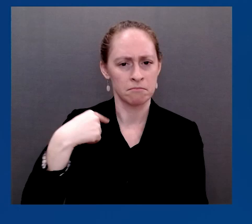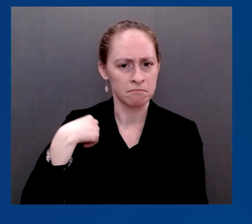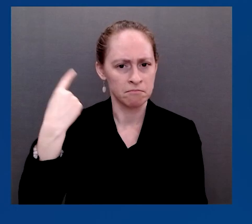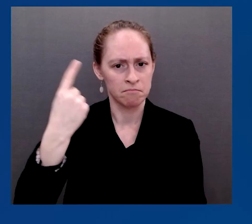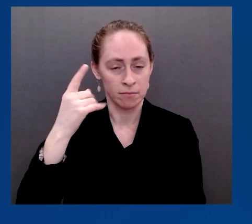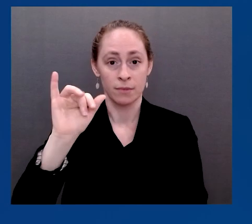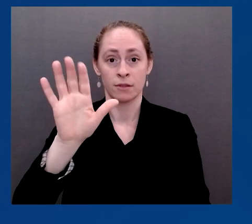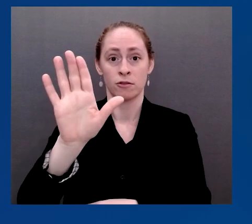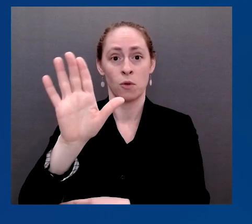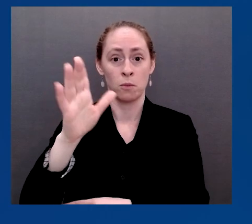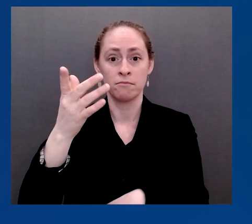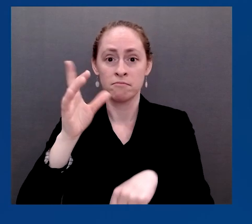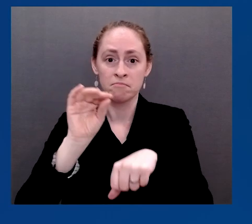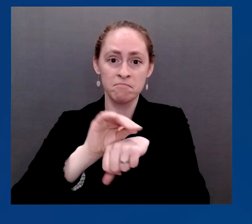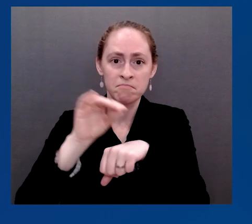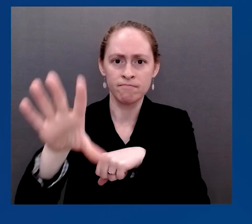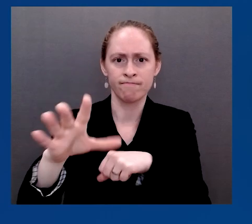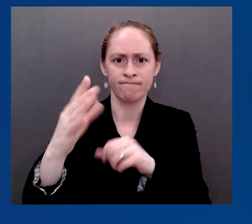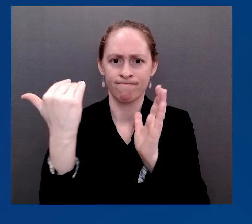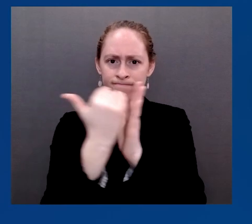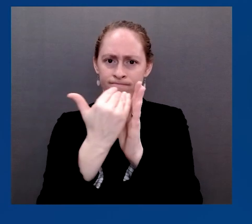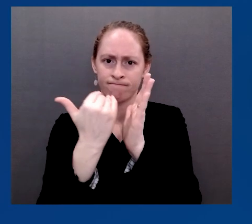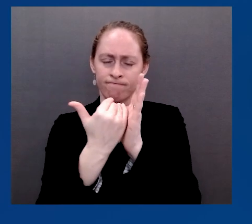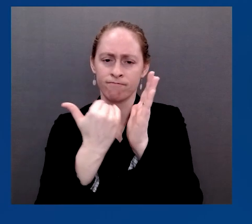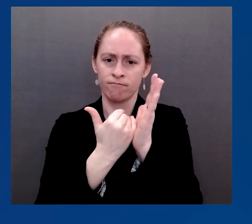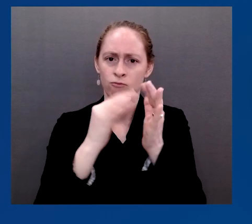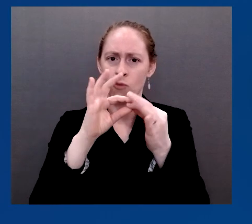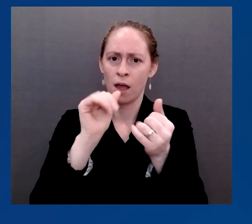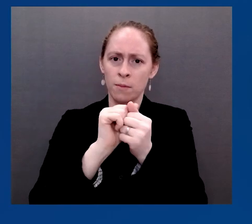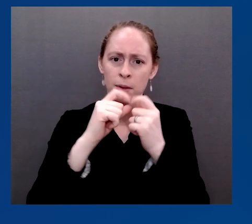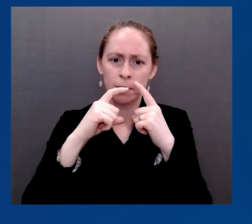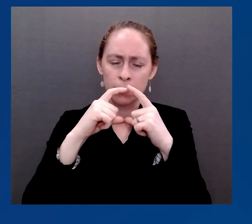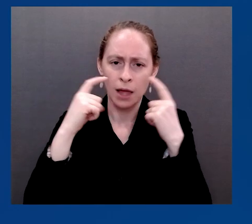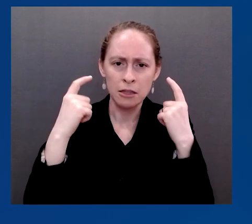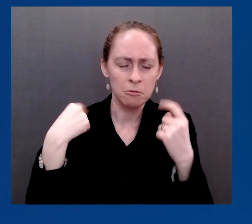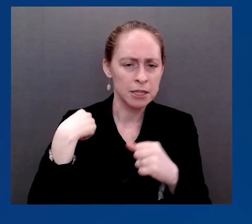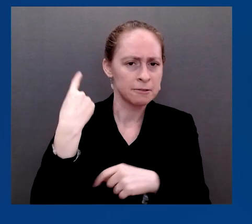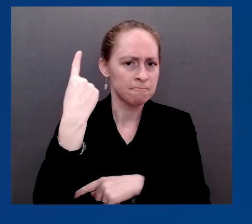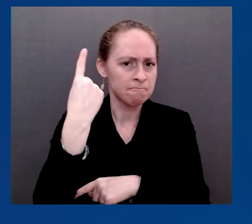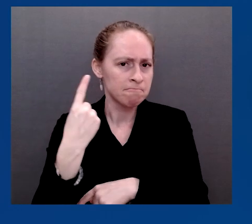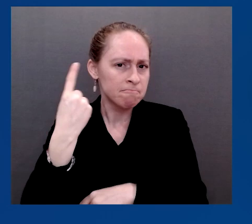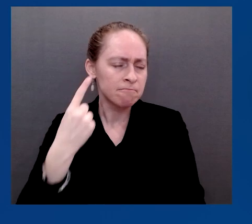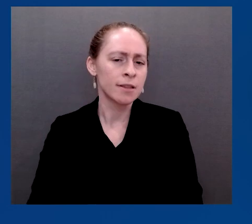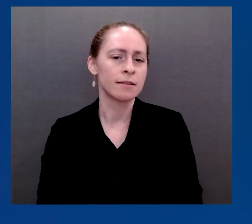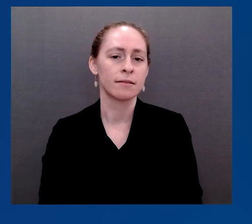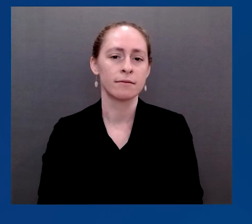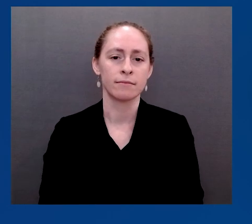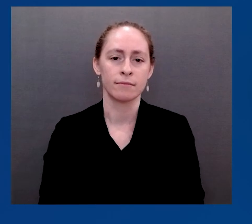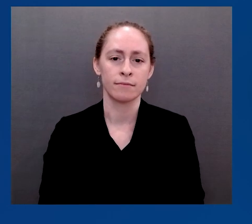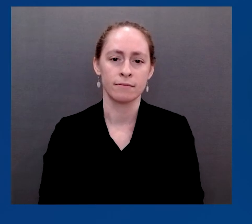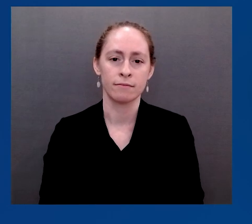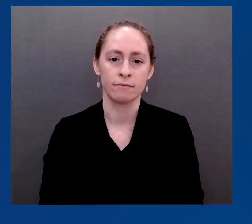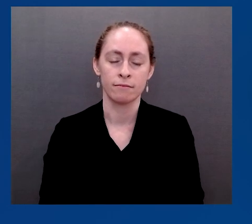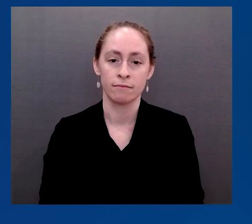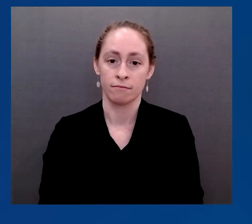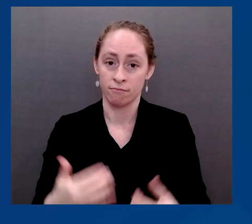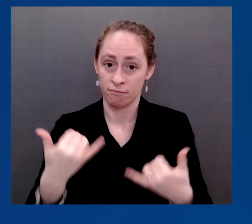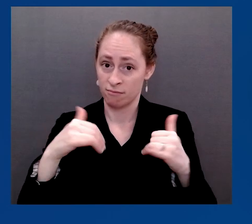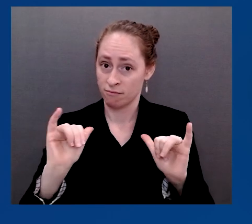was that there should be indoor masking in public settings where transmission is substantial or high.